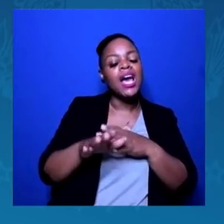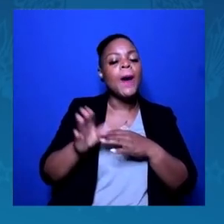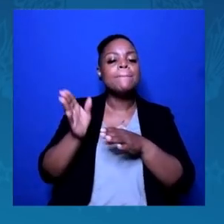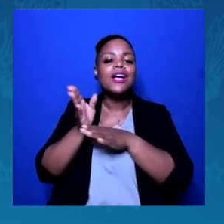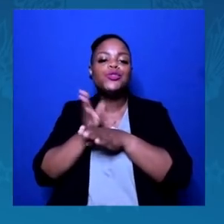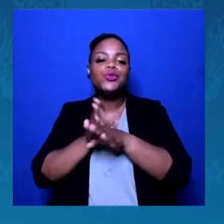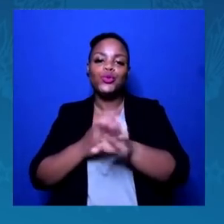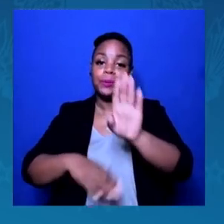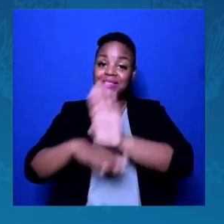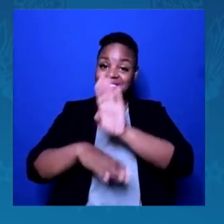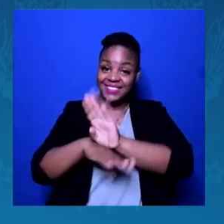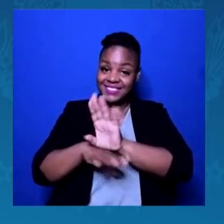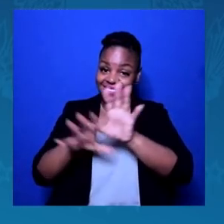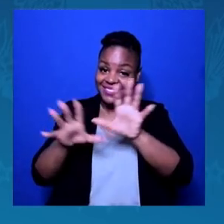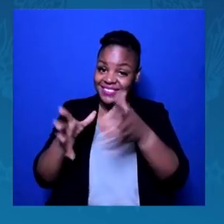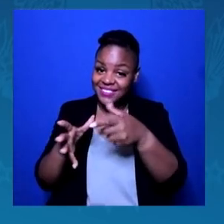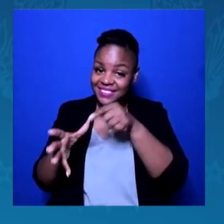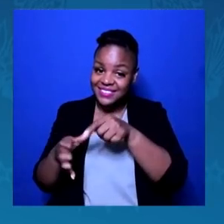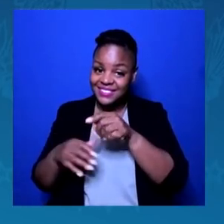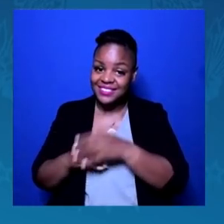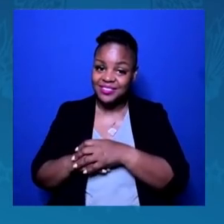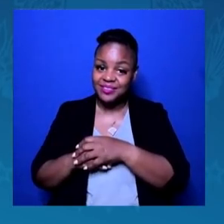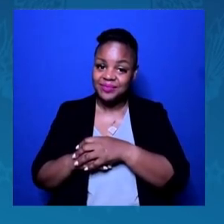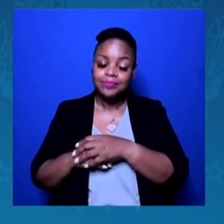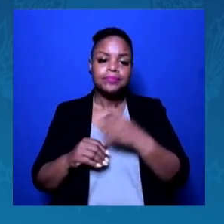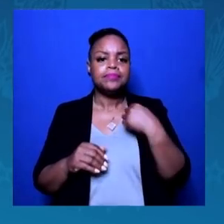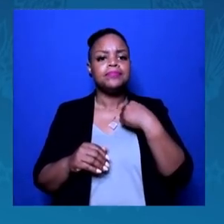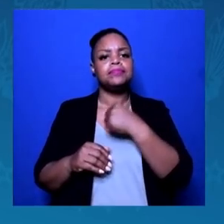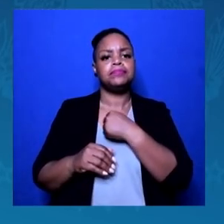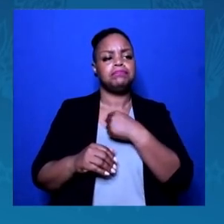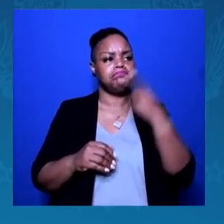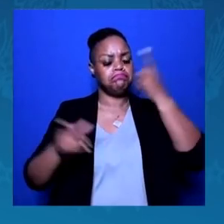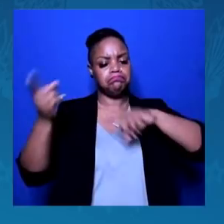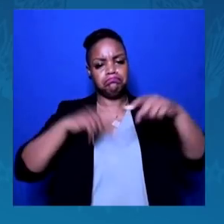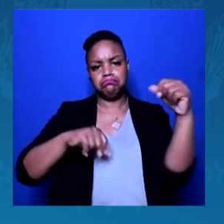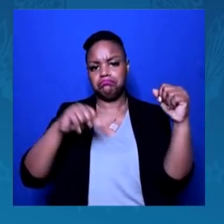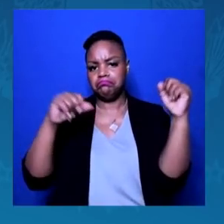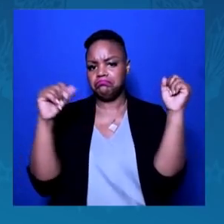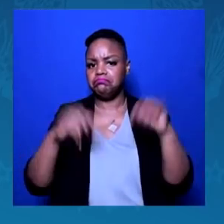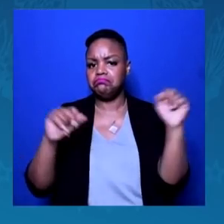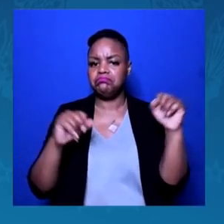of addressing the climate crisis and collaborating toward a clean energy future.